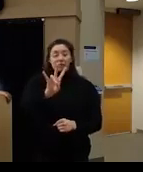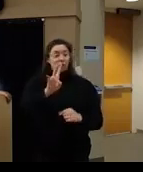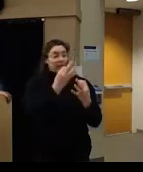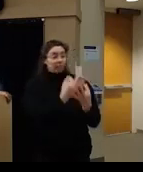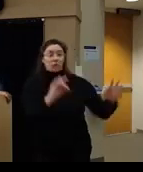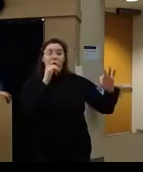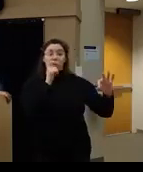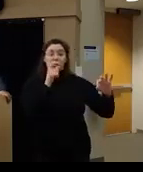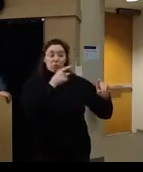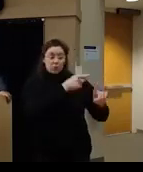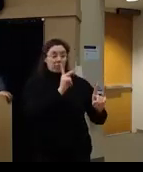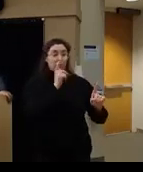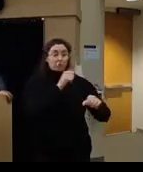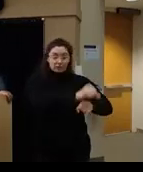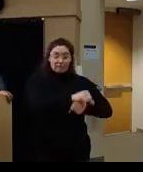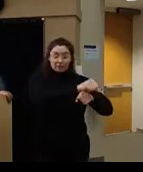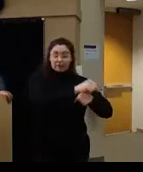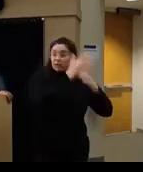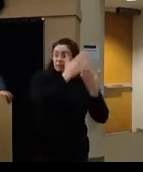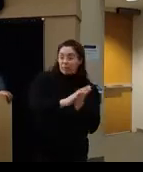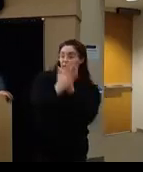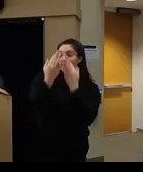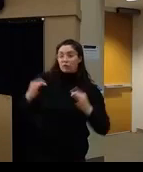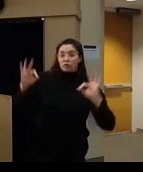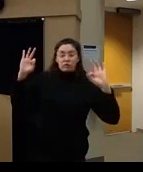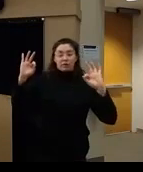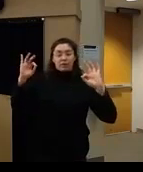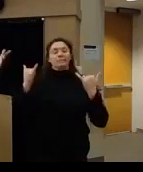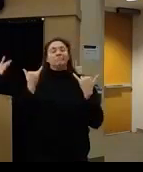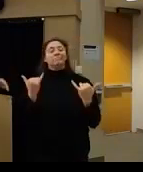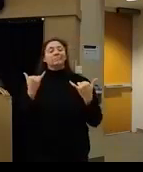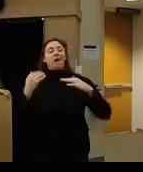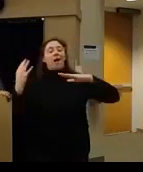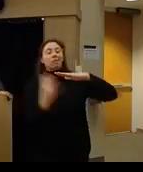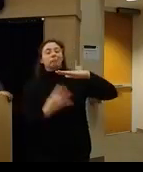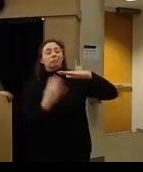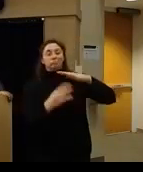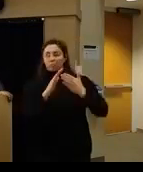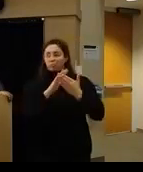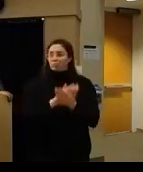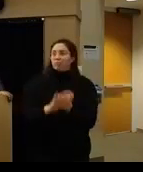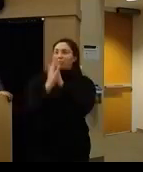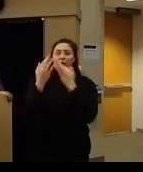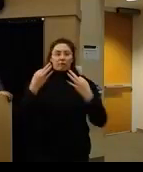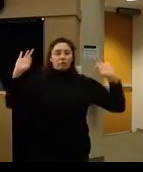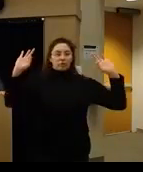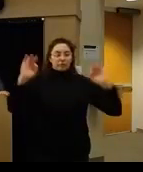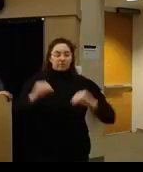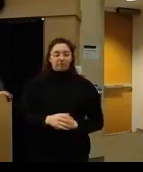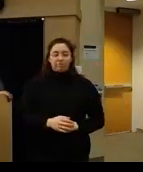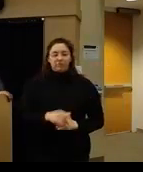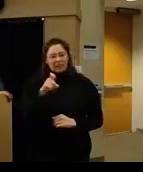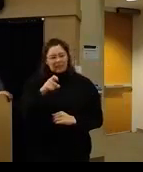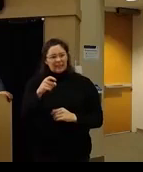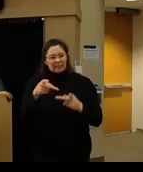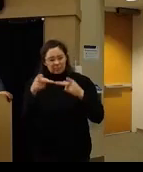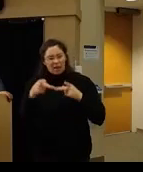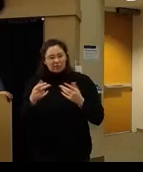freed enslaved black people uh were now allegedly free to go and so they needed the place uh to look